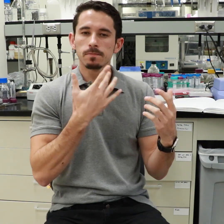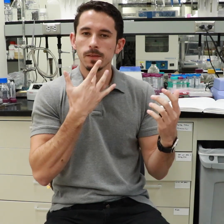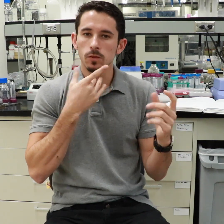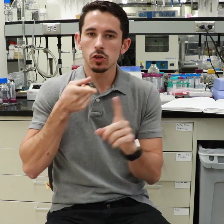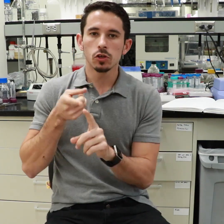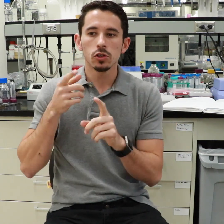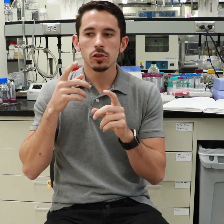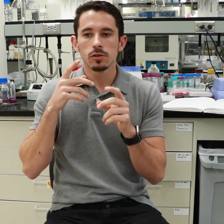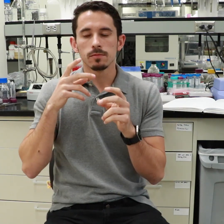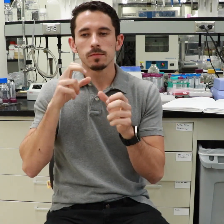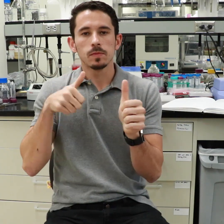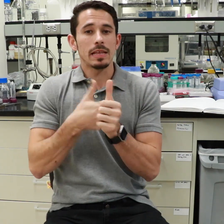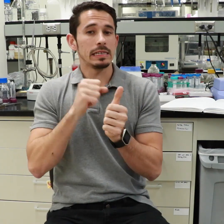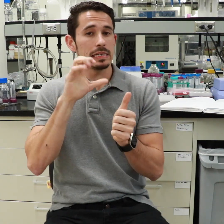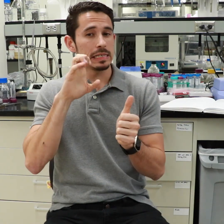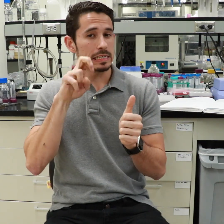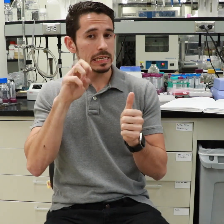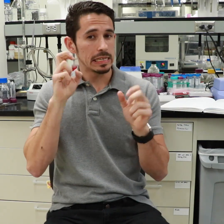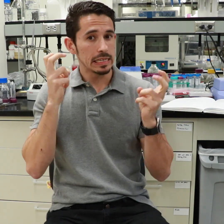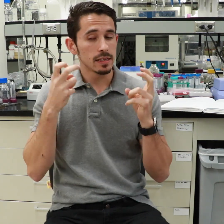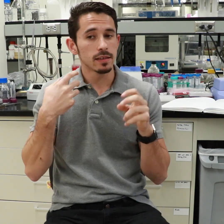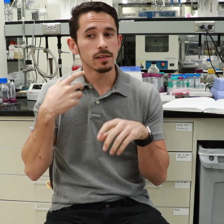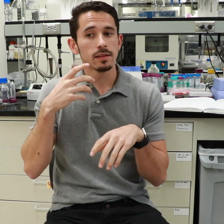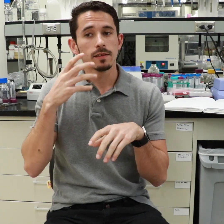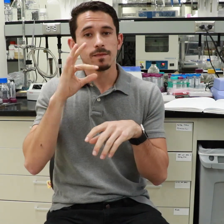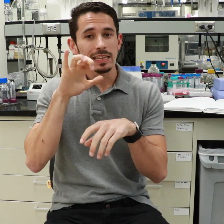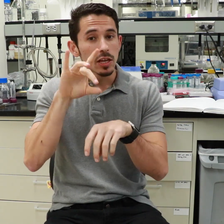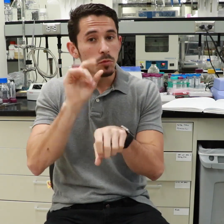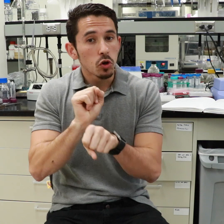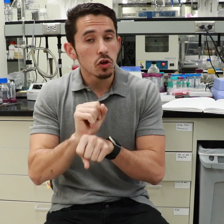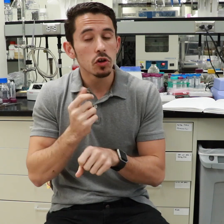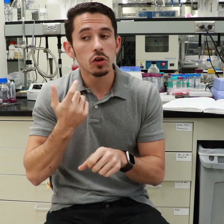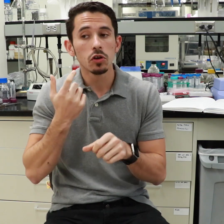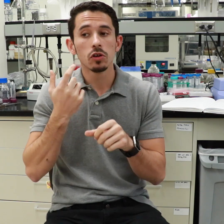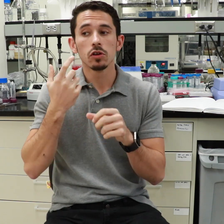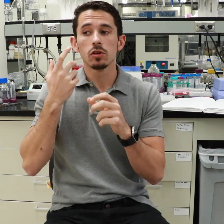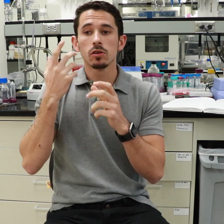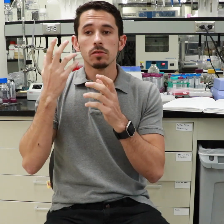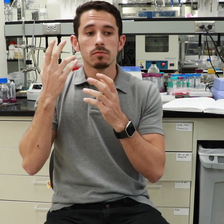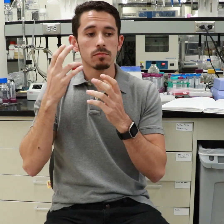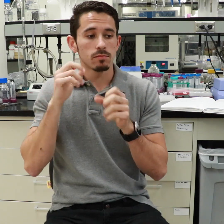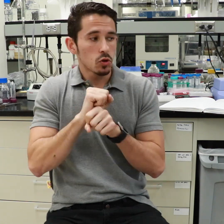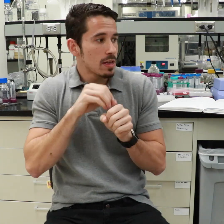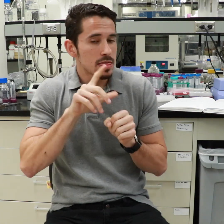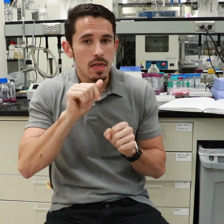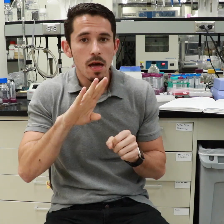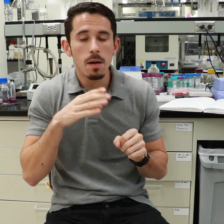I preferred to be behind the scenes which included field and lab work.